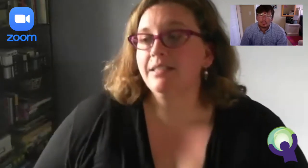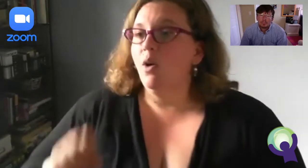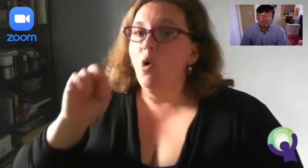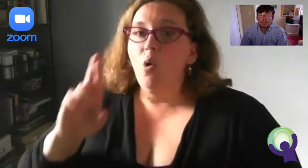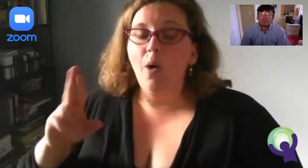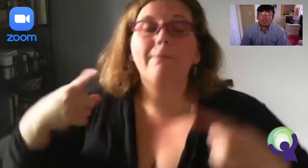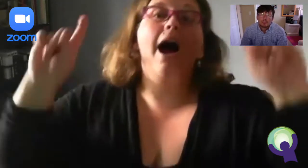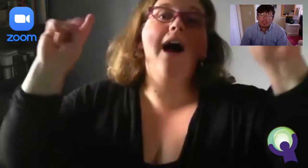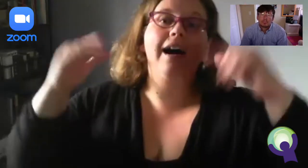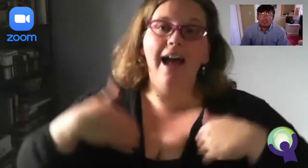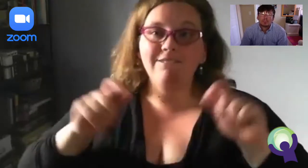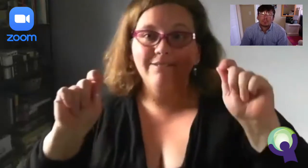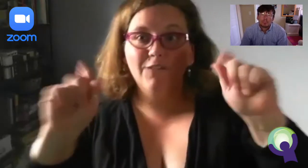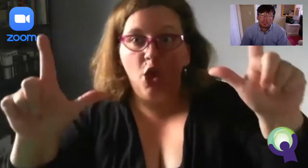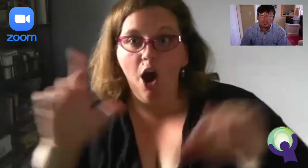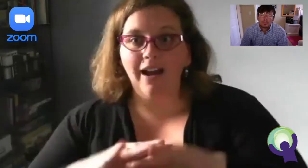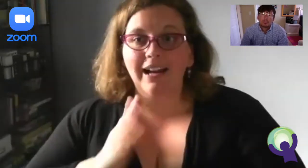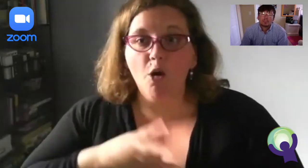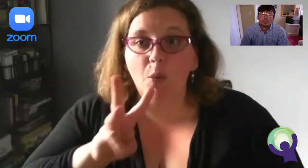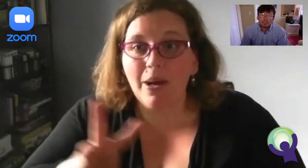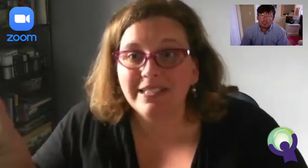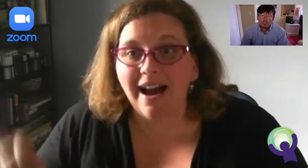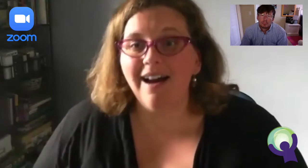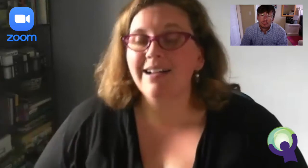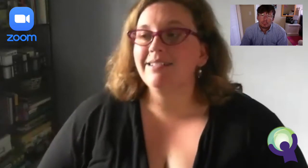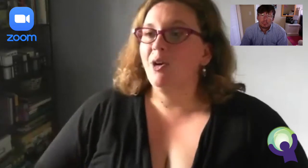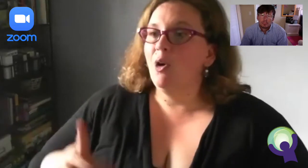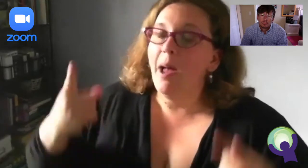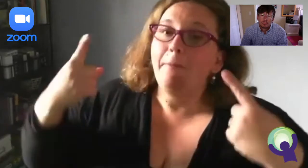press conferences, that there's an interpreter or we might have a vlog on